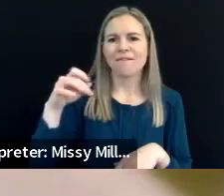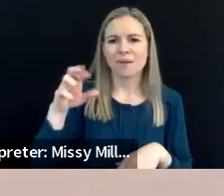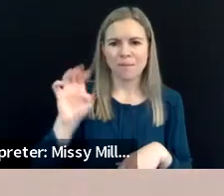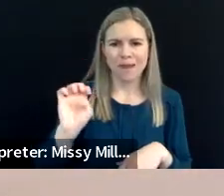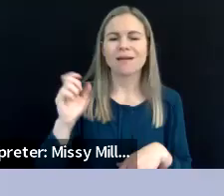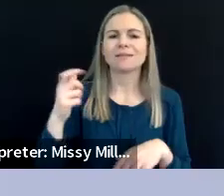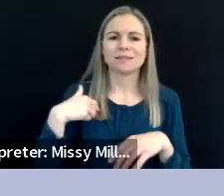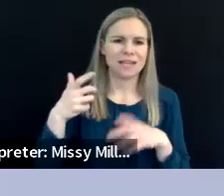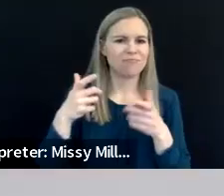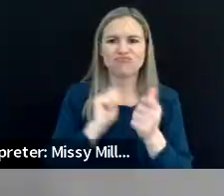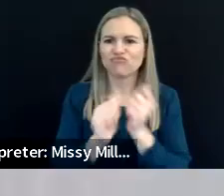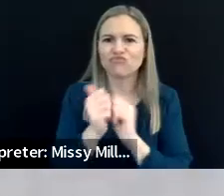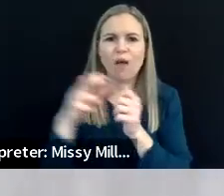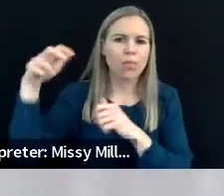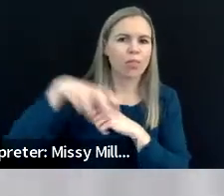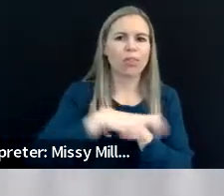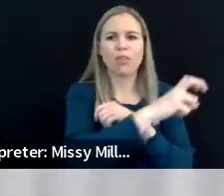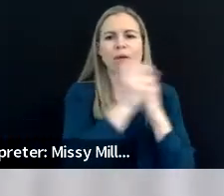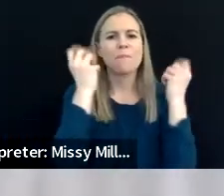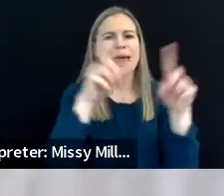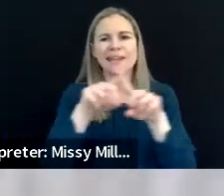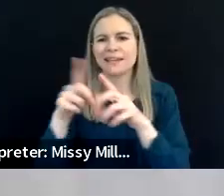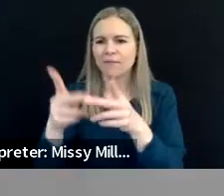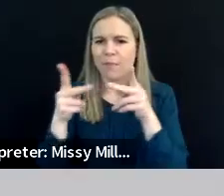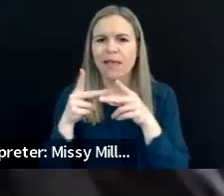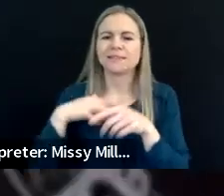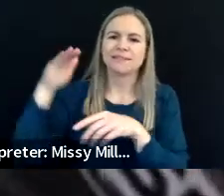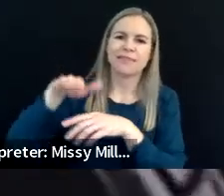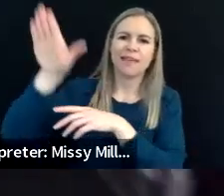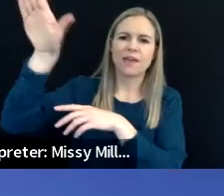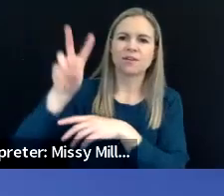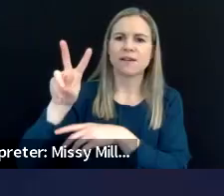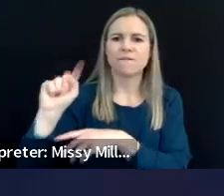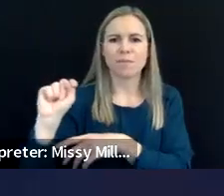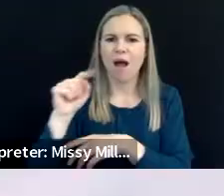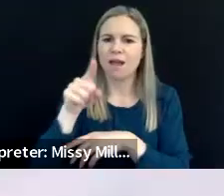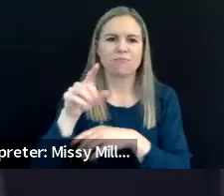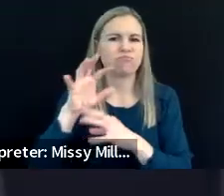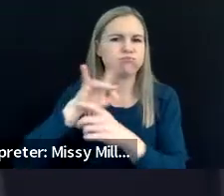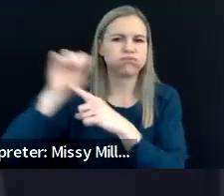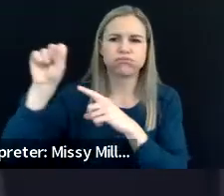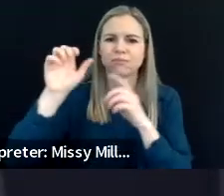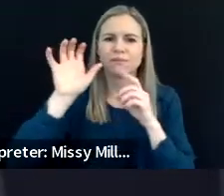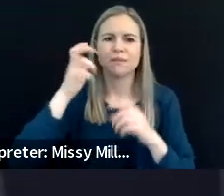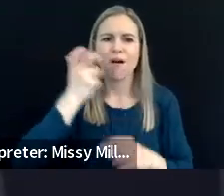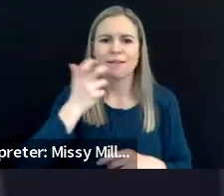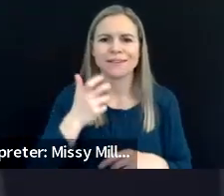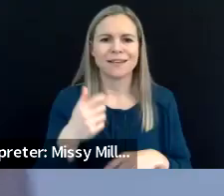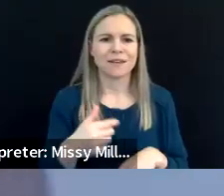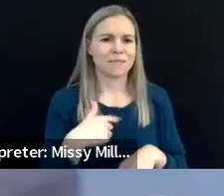The new 22 foot half pipes have changed the way we get to snowboard. Kevin Pierce has given Sean White a run for his money. This is not Sean White but Kevin Pierce might be just as good. We share the same talent. It's such an exciting time for us. Road to Vancouver, right now. This is the road. Rock, paper, scissors, shoot.